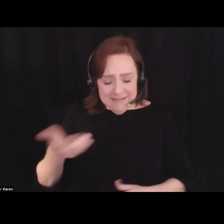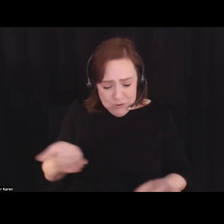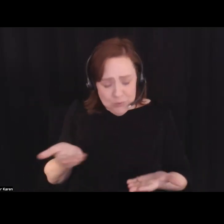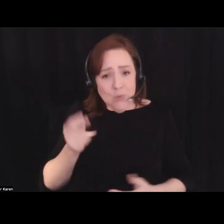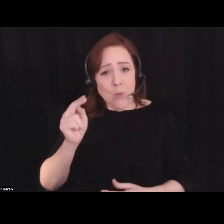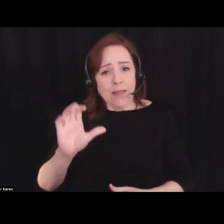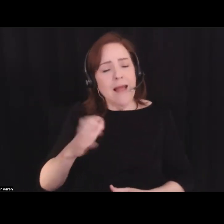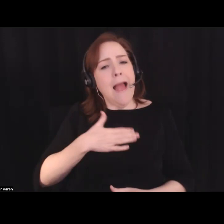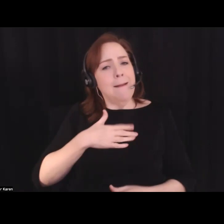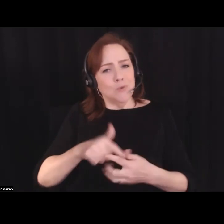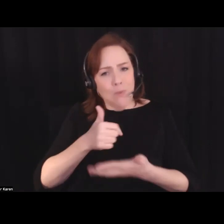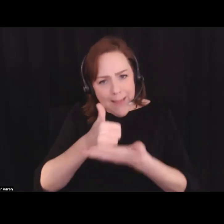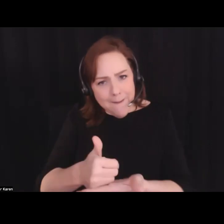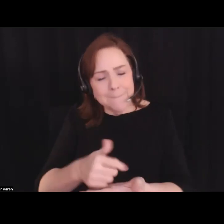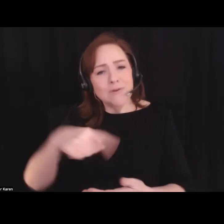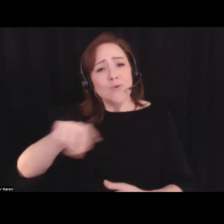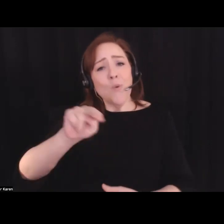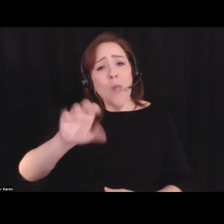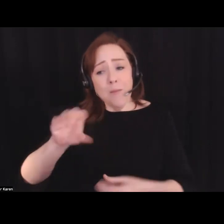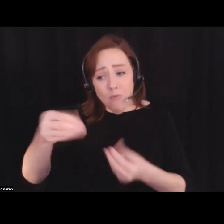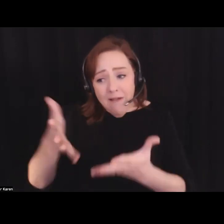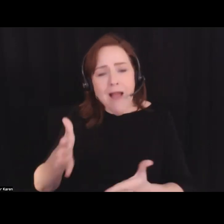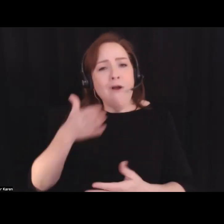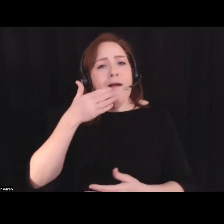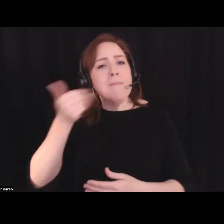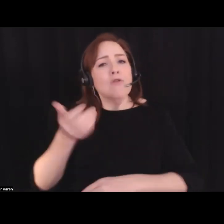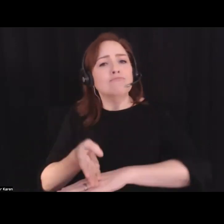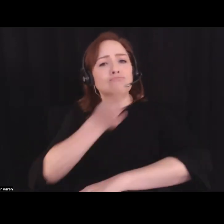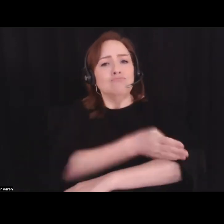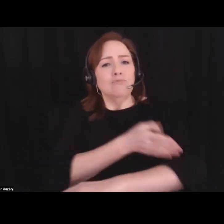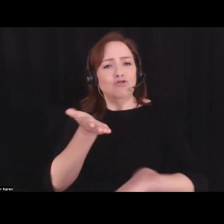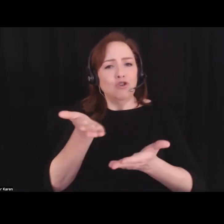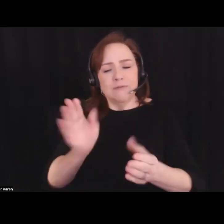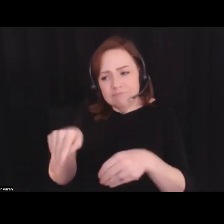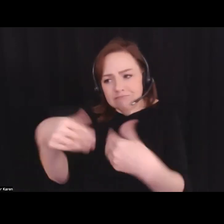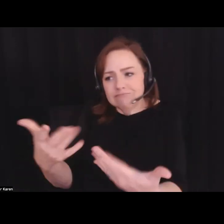how to serve deaf, hard of hearing, and deaf-blind patients. there's other subject matter experts